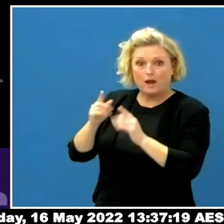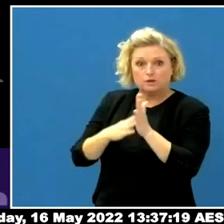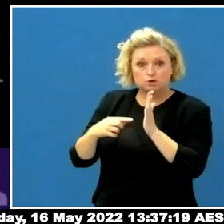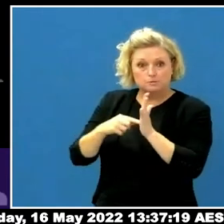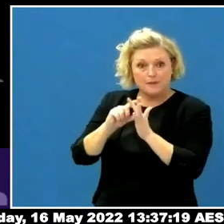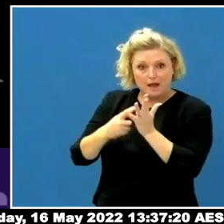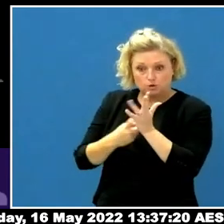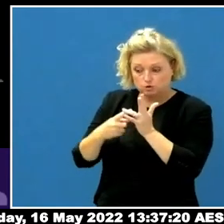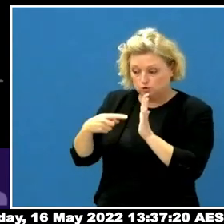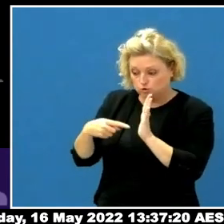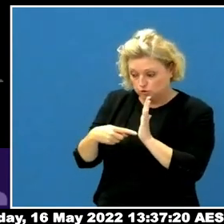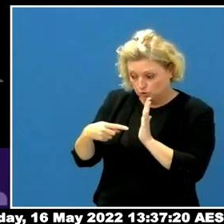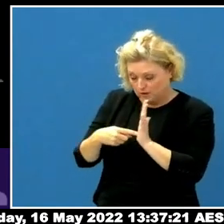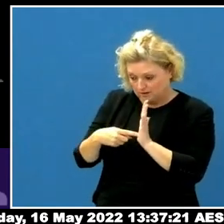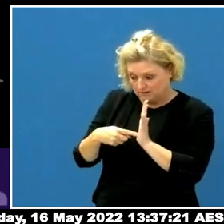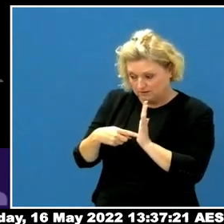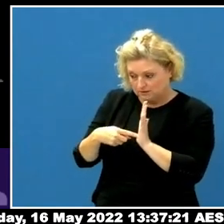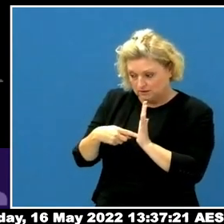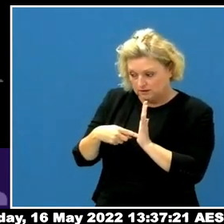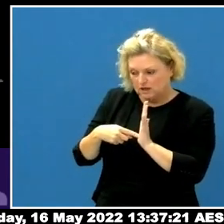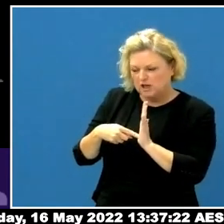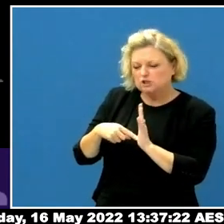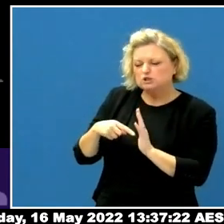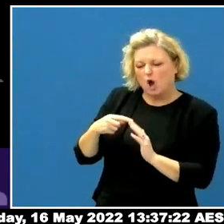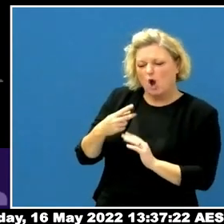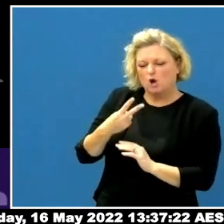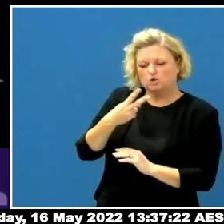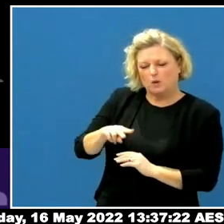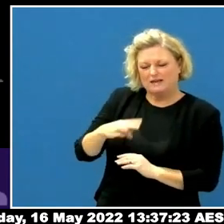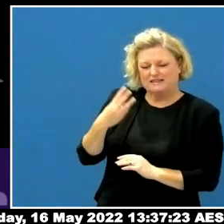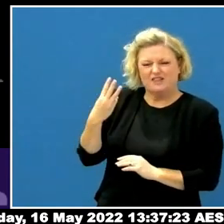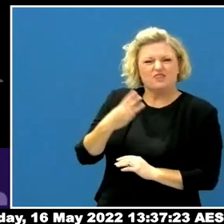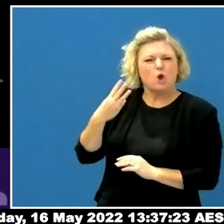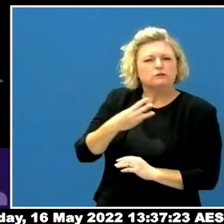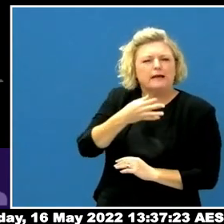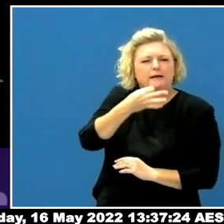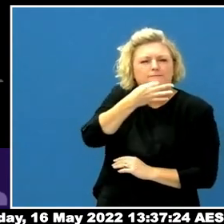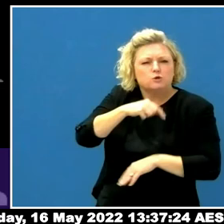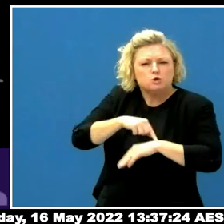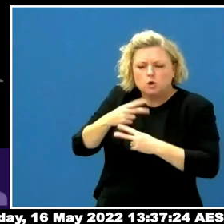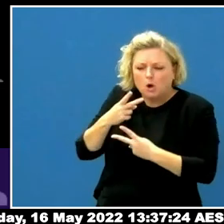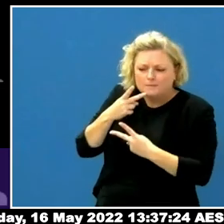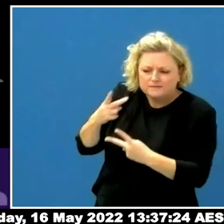4 2013 - his last year of school - up till November 2020; is that right? That's correct.